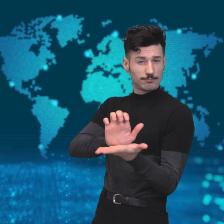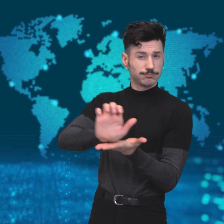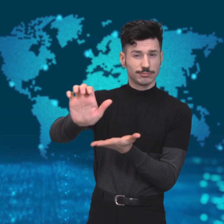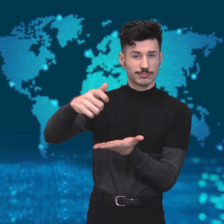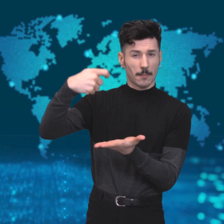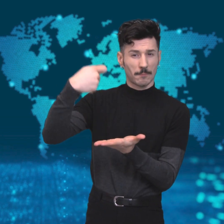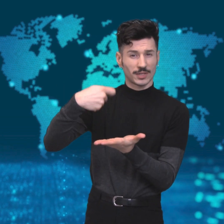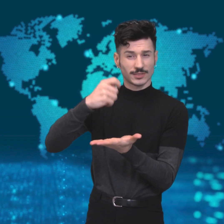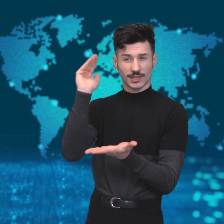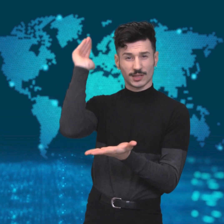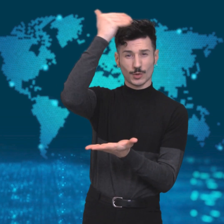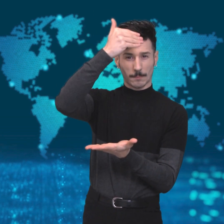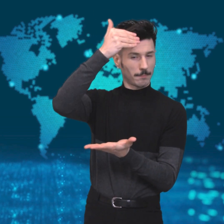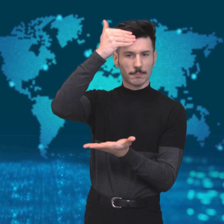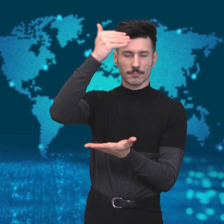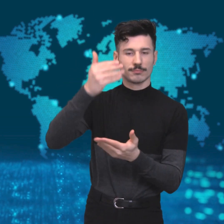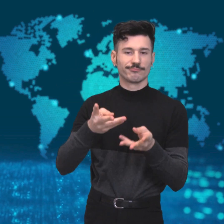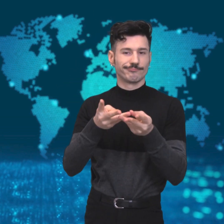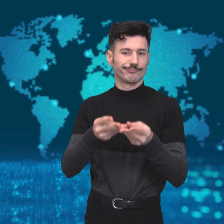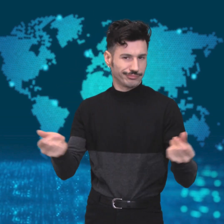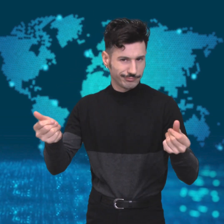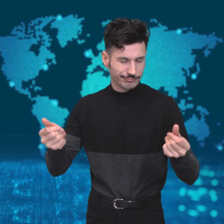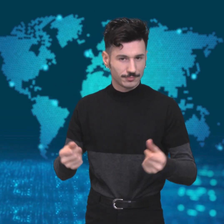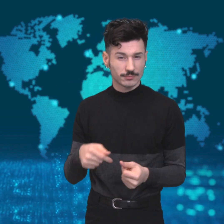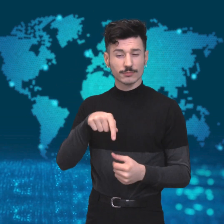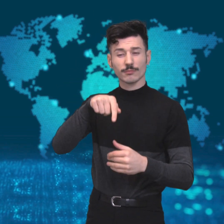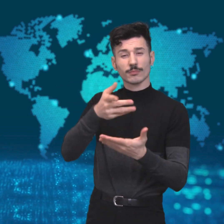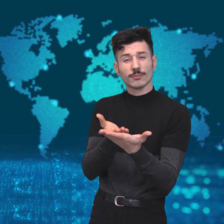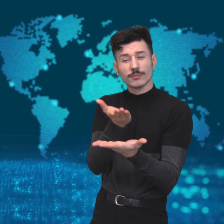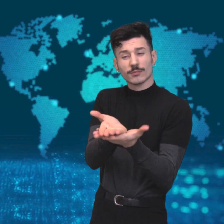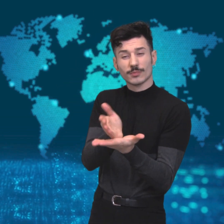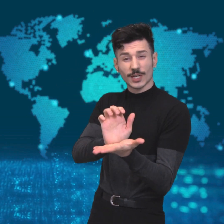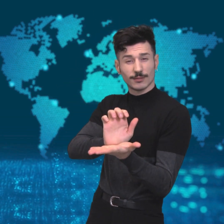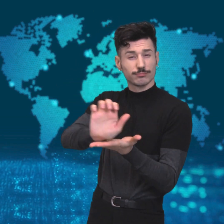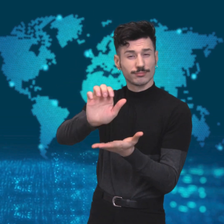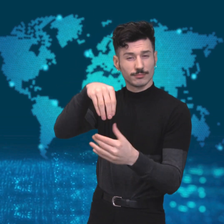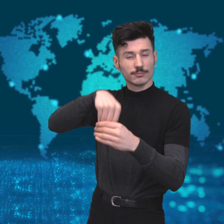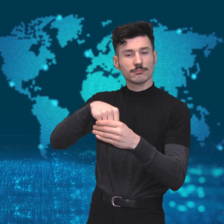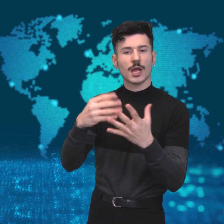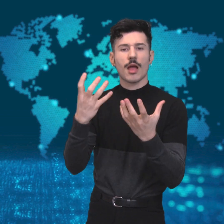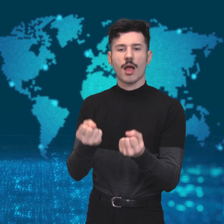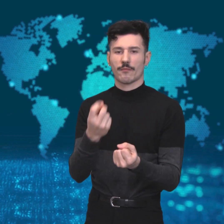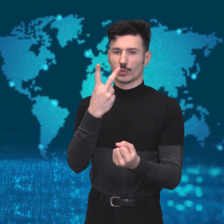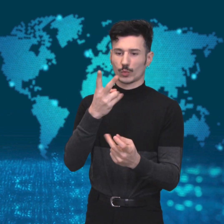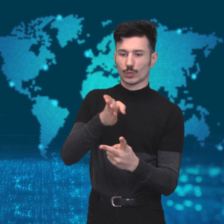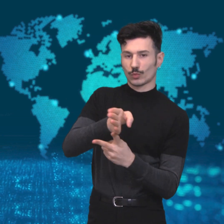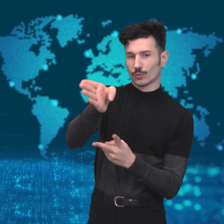acquit US President Donald Trump on two articles of